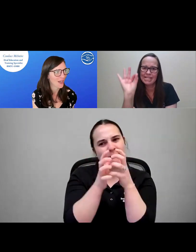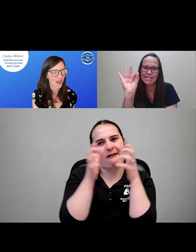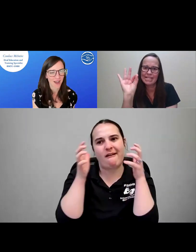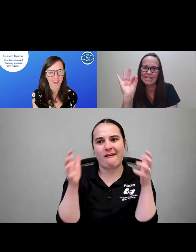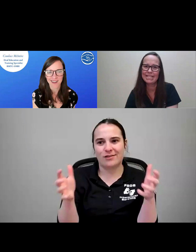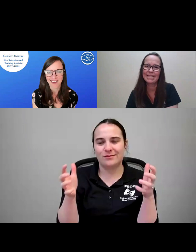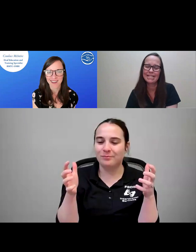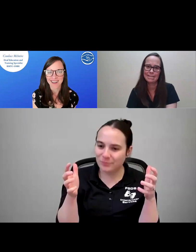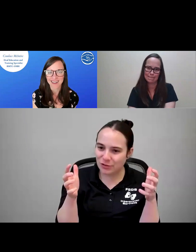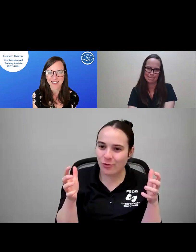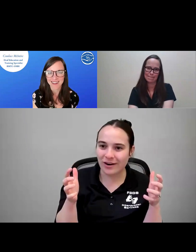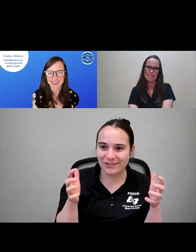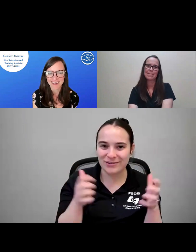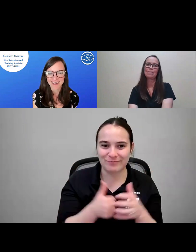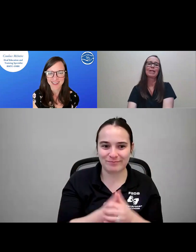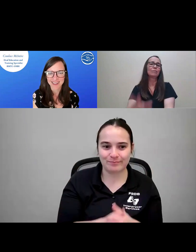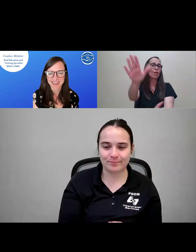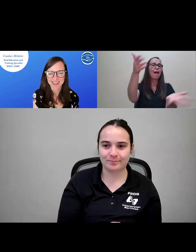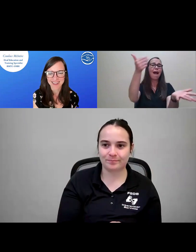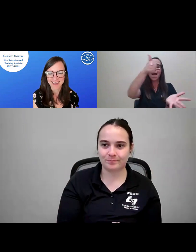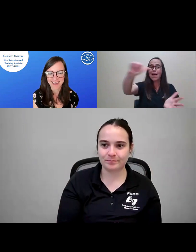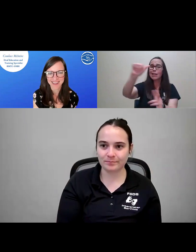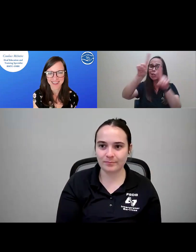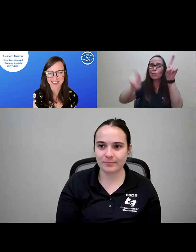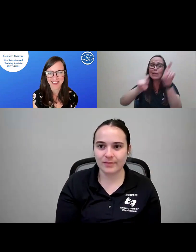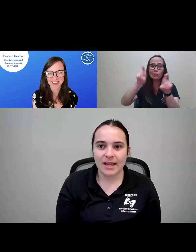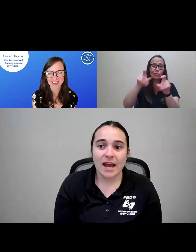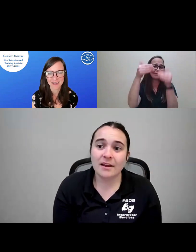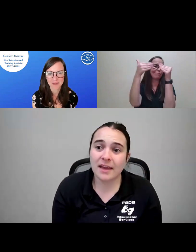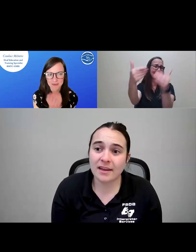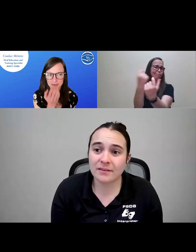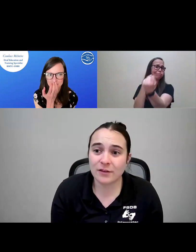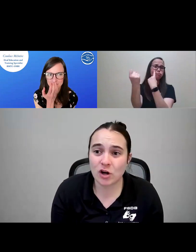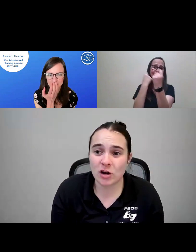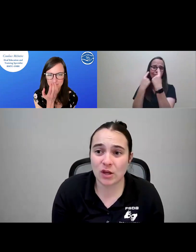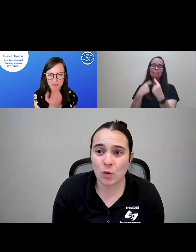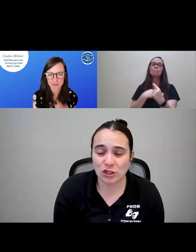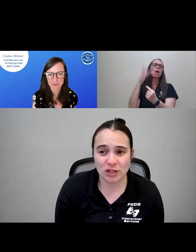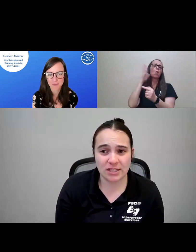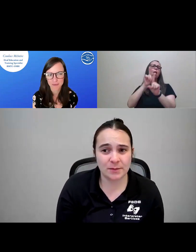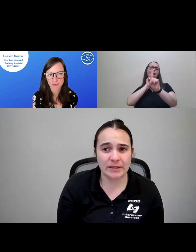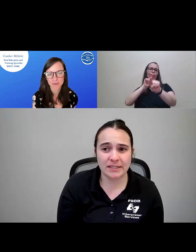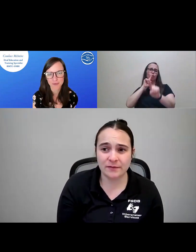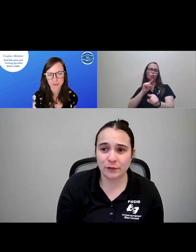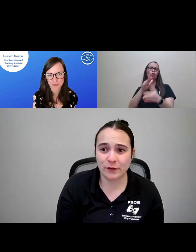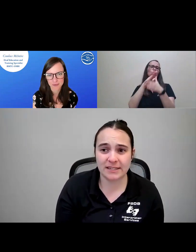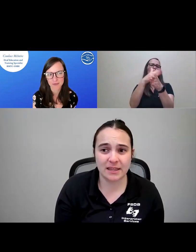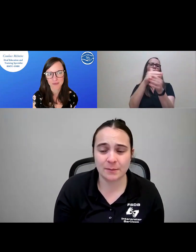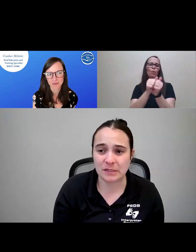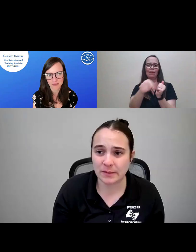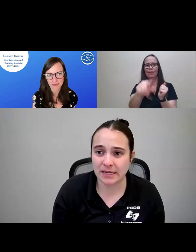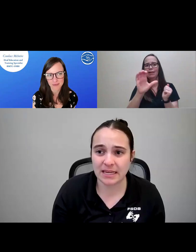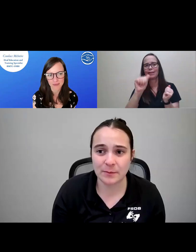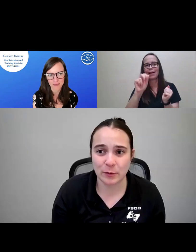Sure. Sure. Again if there are any questions please feel free to send them to me,